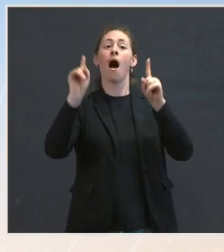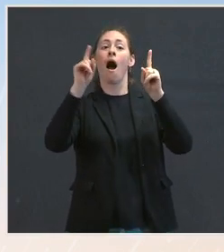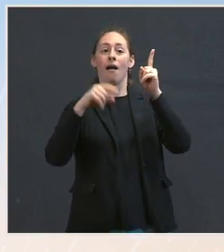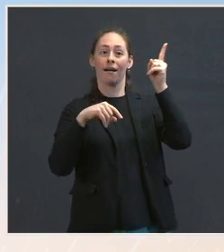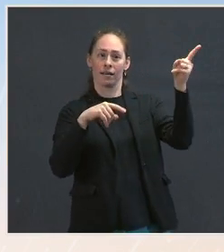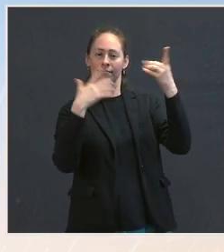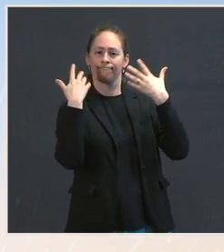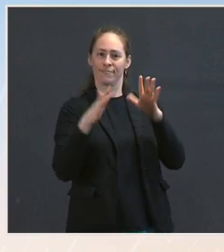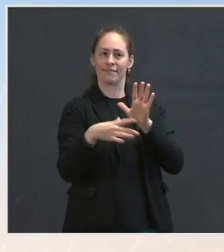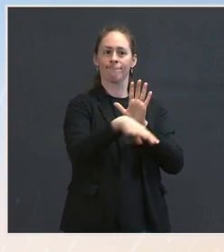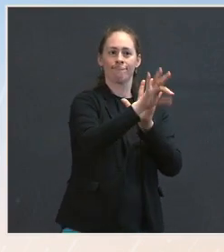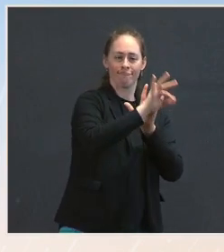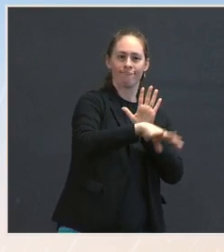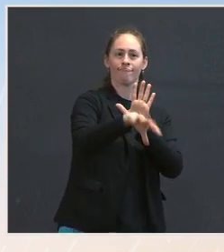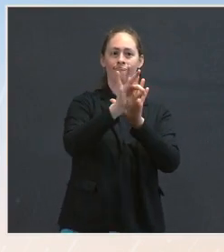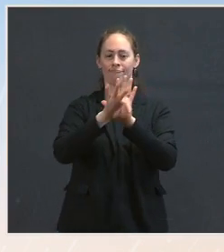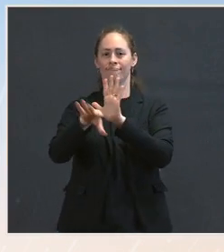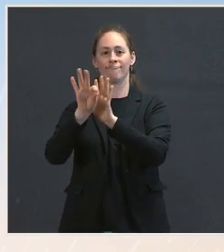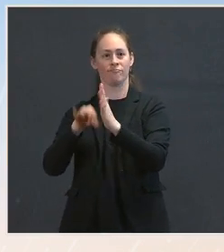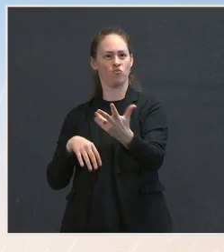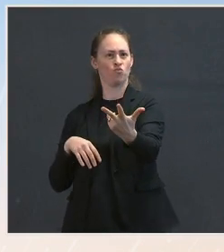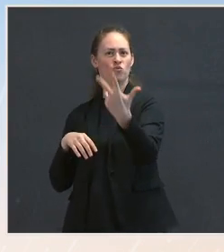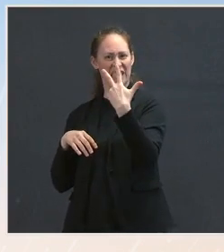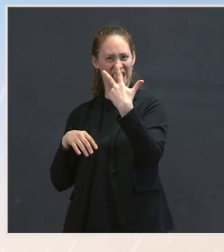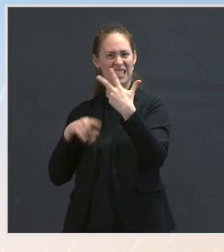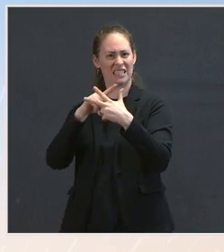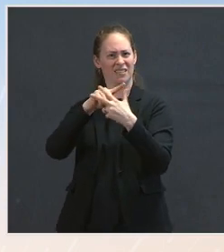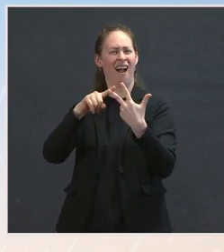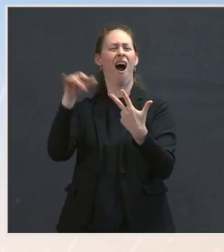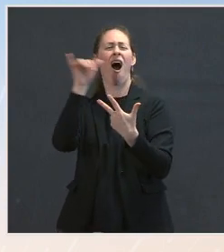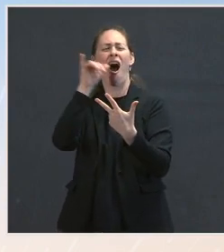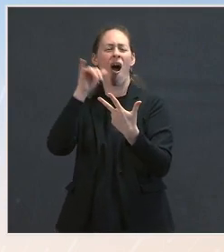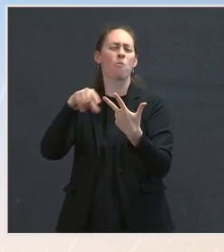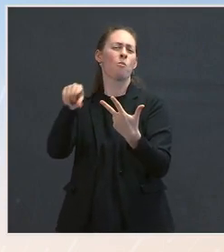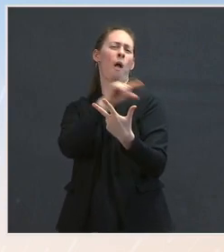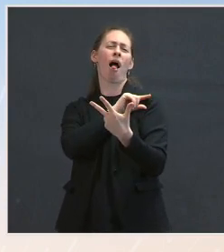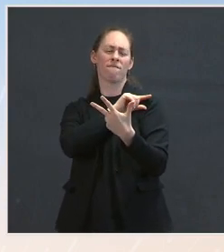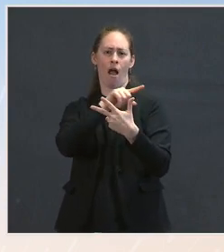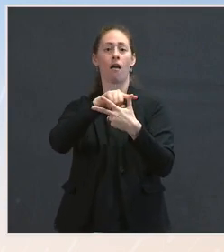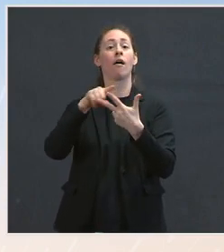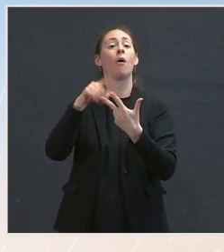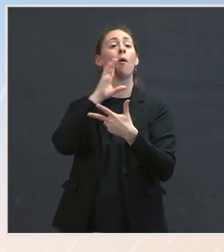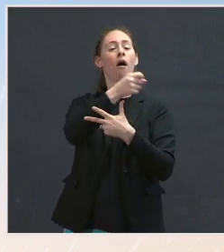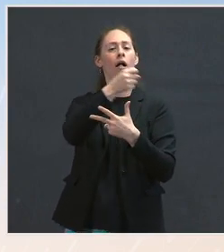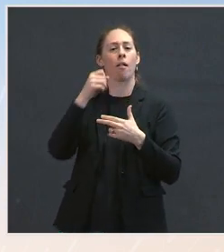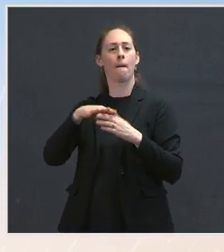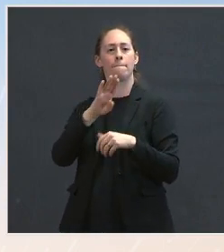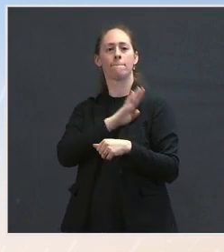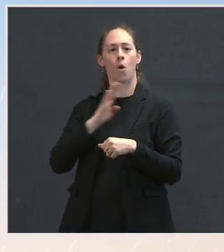to fill the empty spots on the Board of Governors: Anton Hajjar, Amber McReynolds, and Ron Stroman.